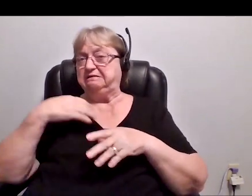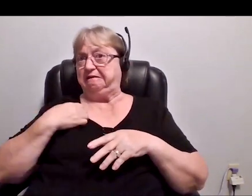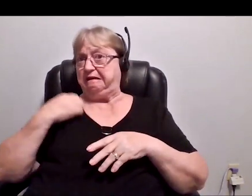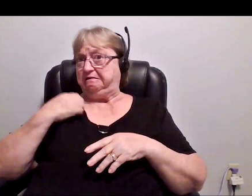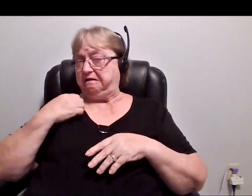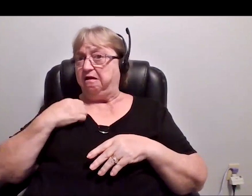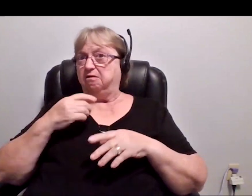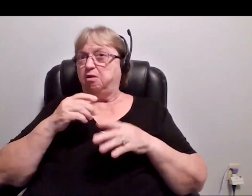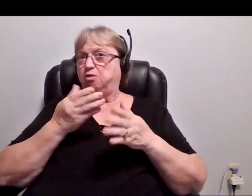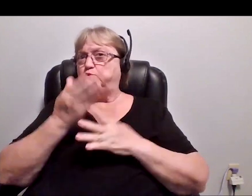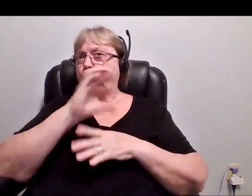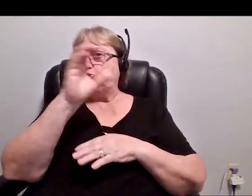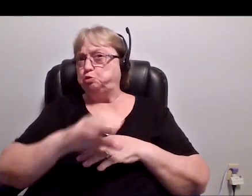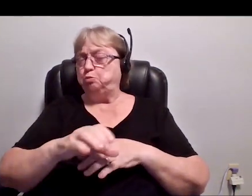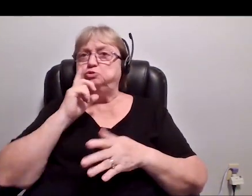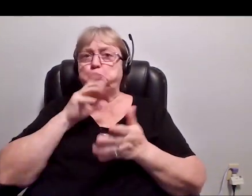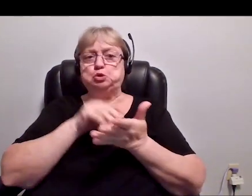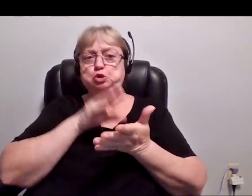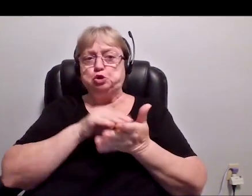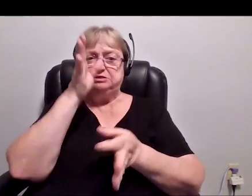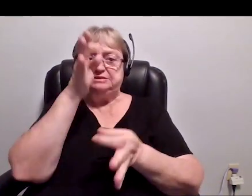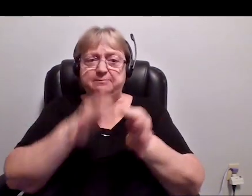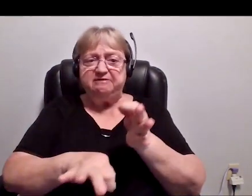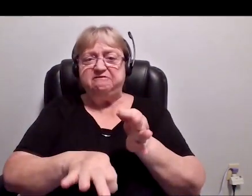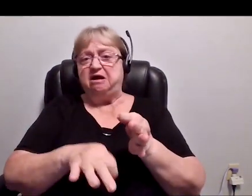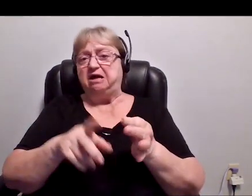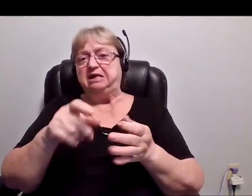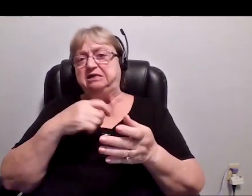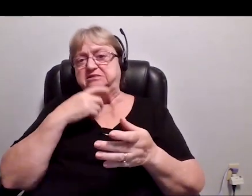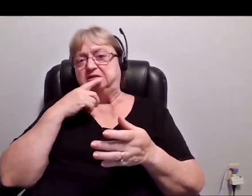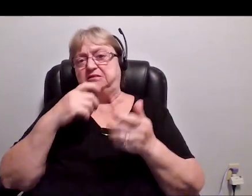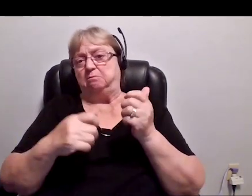That is the most screen -reader-accessible slicer that we know of.